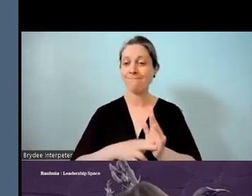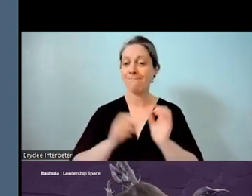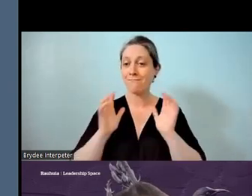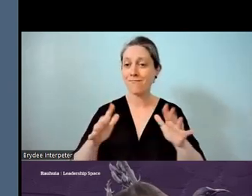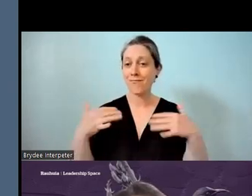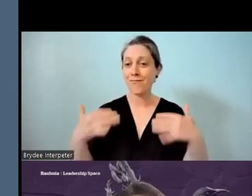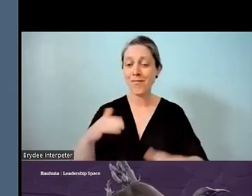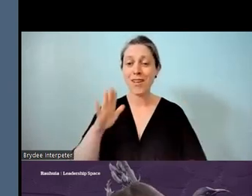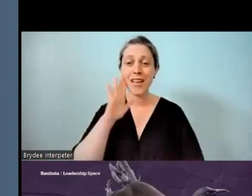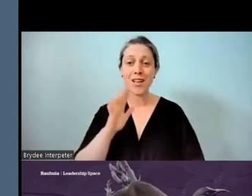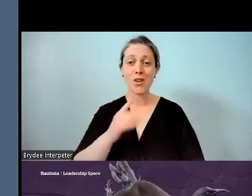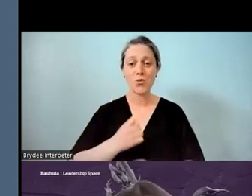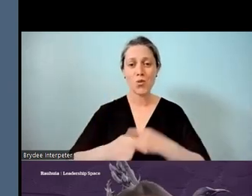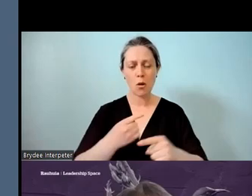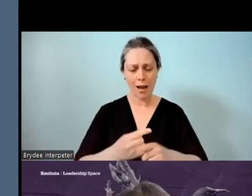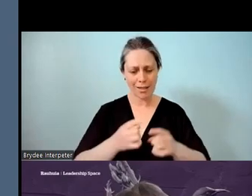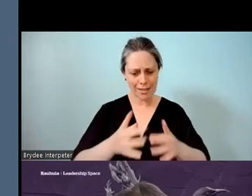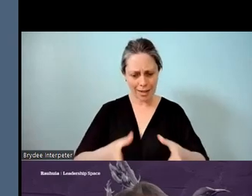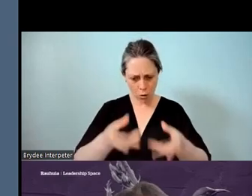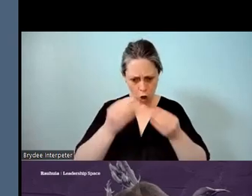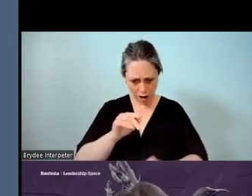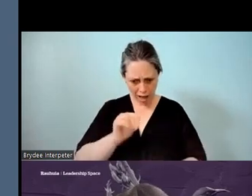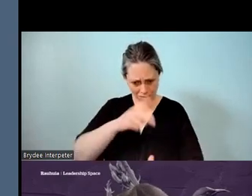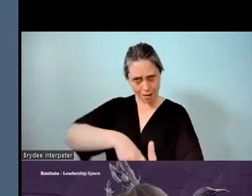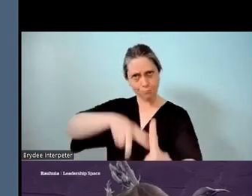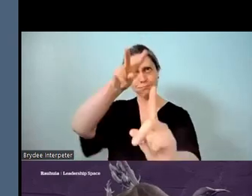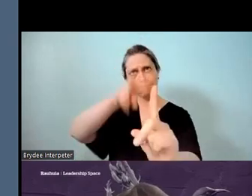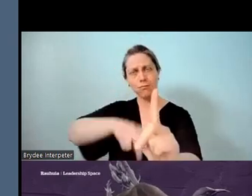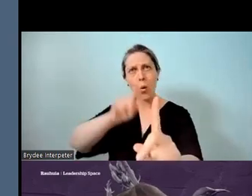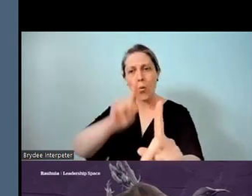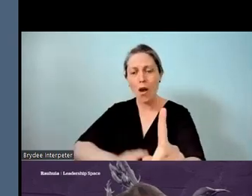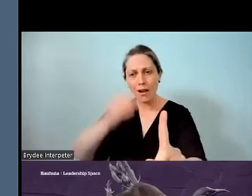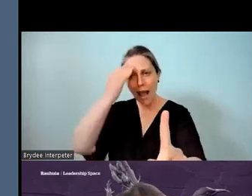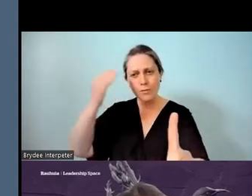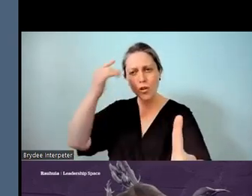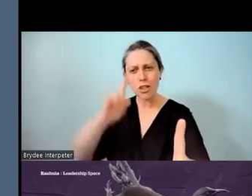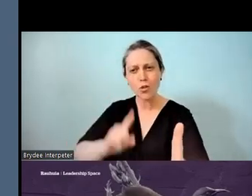to start with the learner and what their aspirations are. That we need to make sure that we don't assume